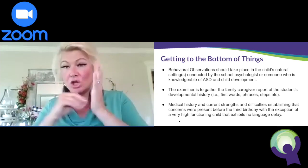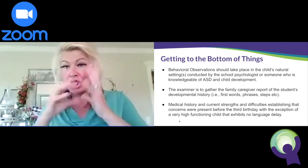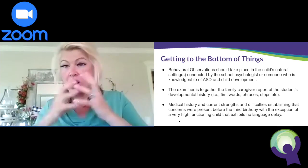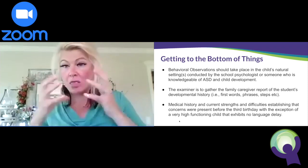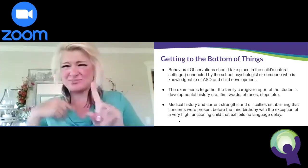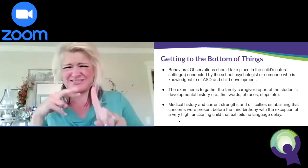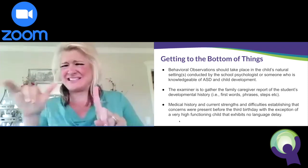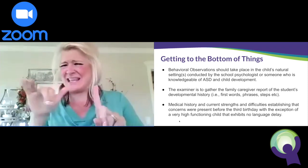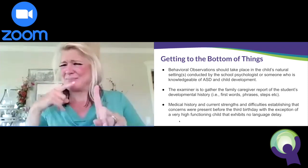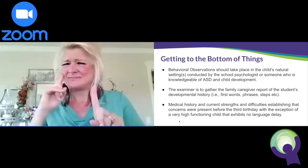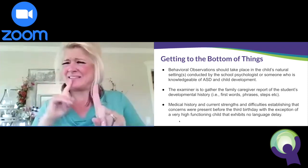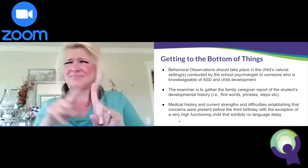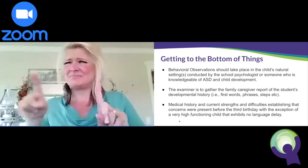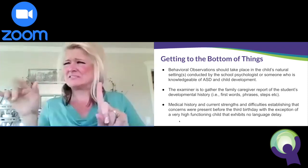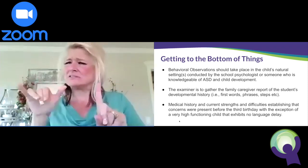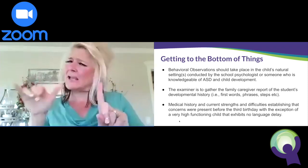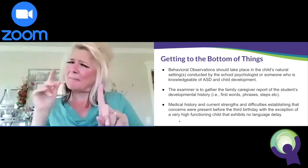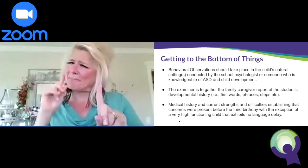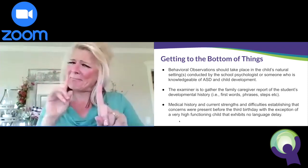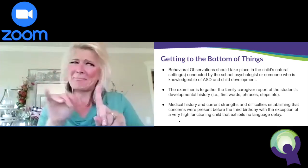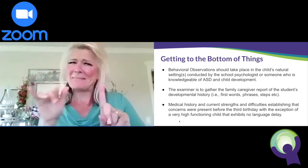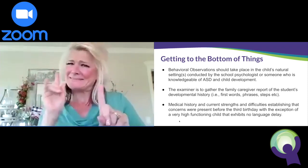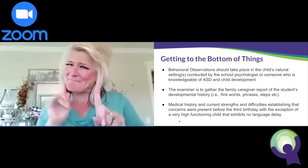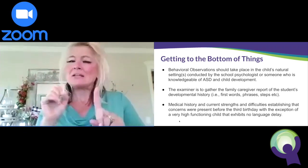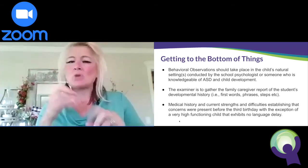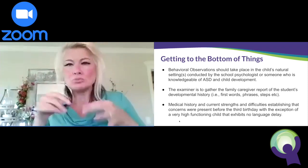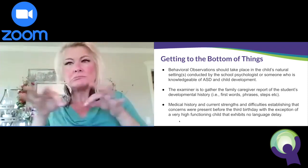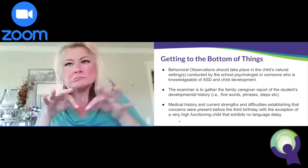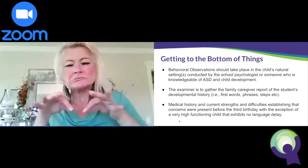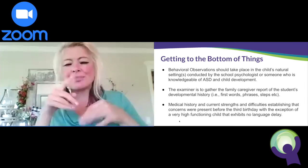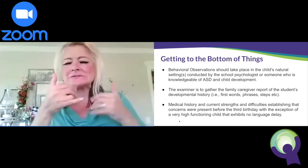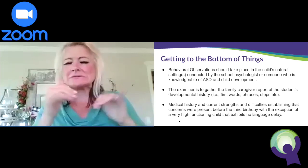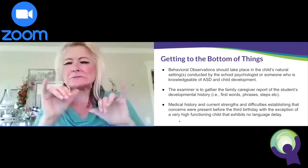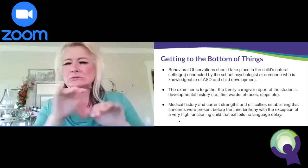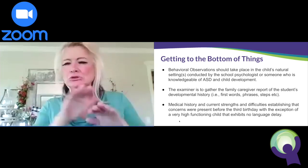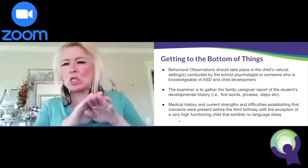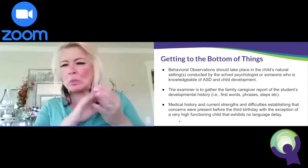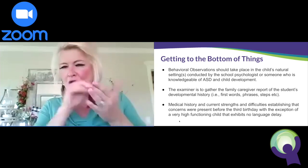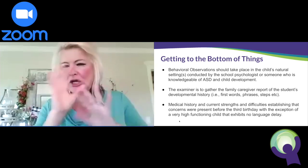especially in how they're learning communication and really there's so much that could be done differently when you're assessing kids and